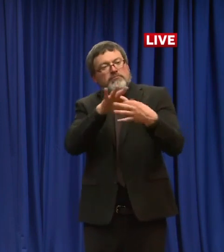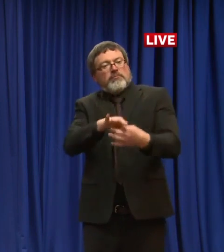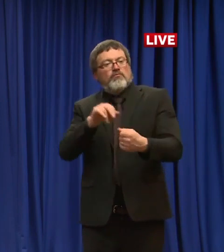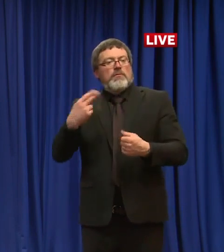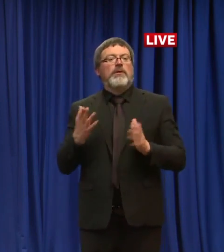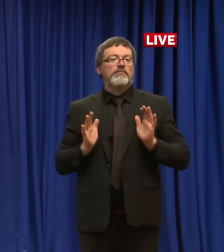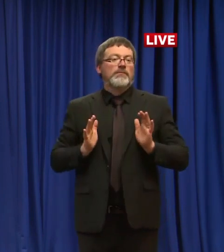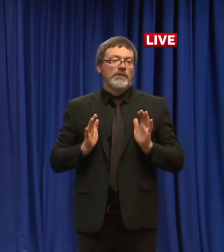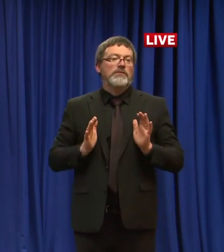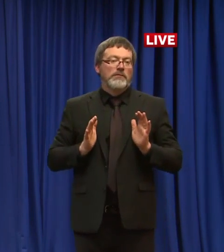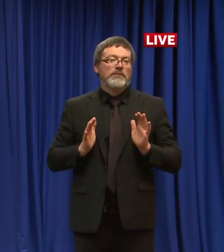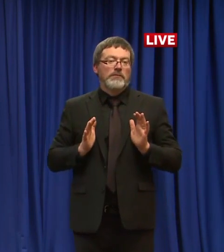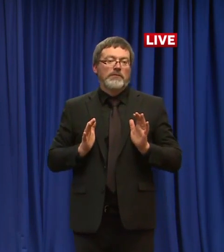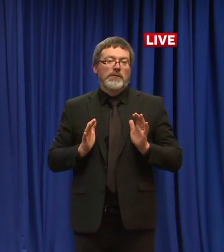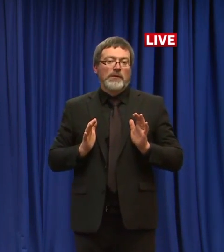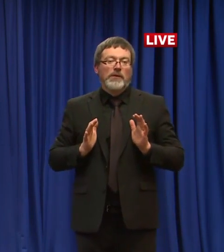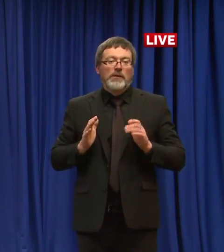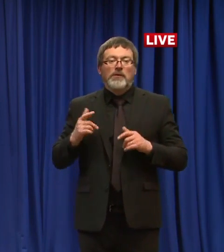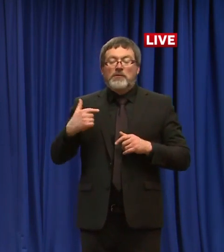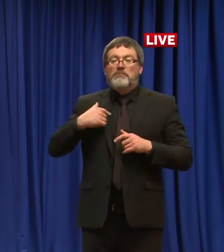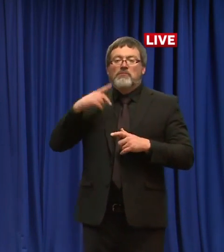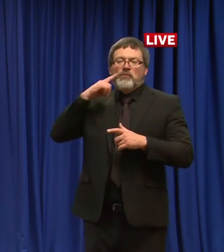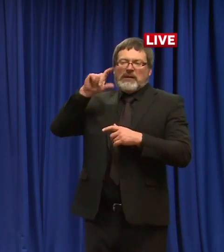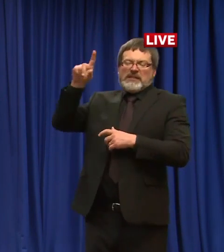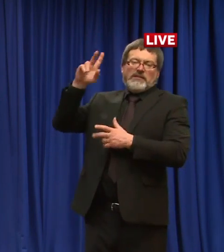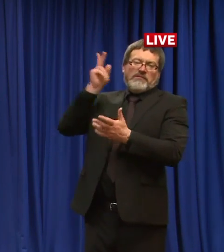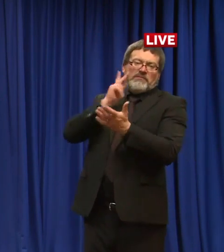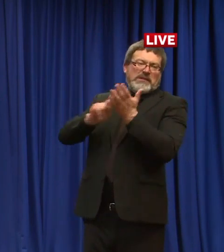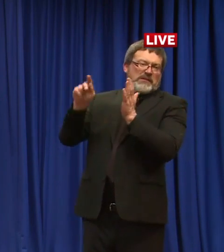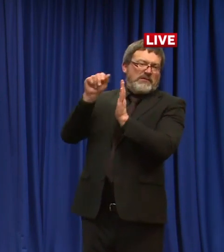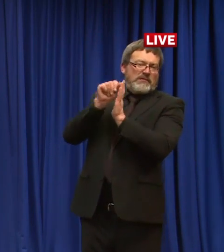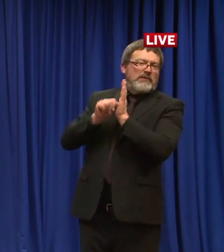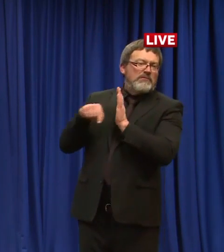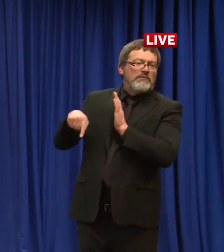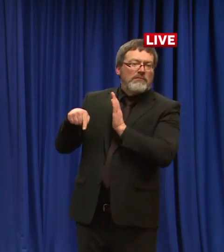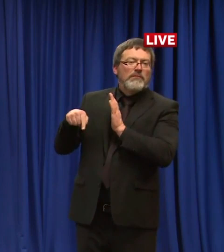THERE’S SOME OTHER FLEXIBILITIES AND GUIDANCE THAT WERE ASKING THEM TO PUT TOGETHER.